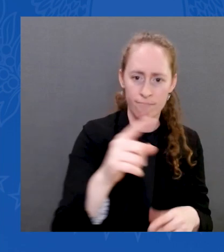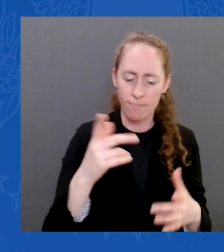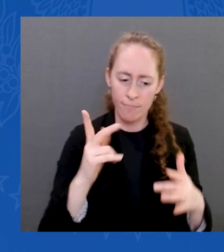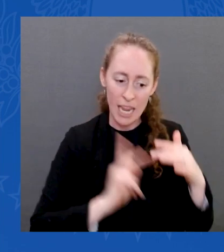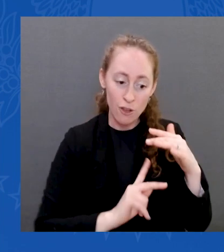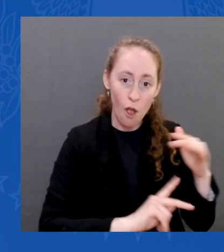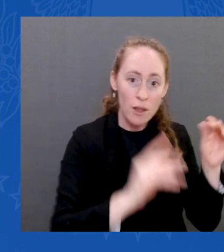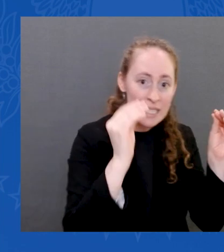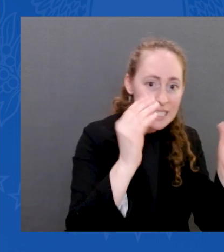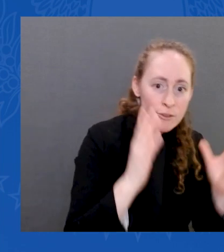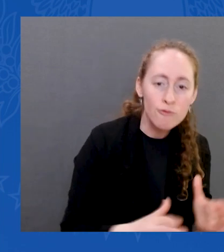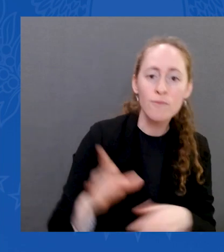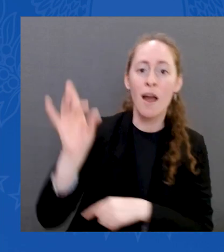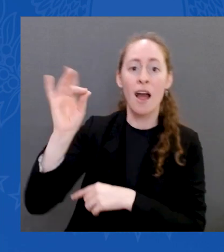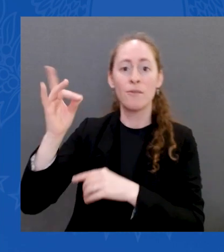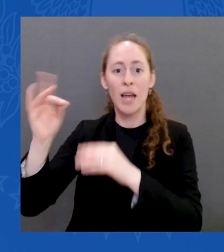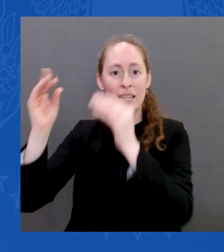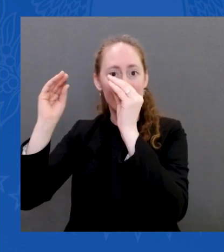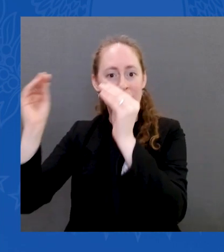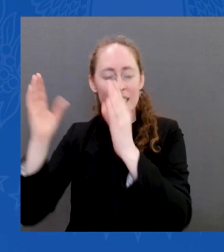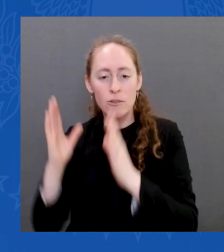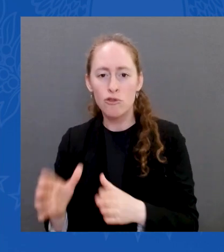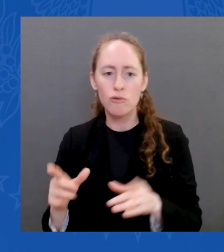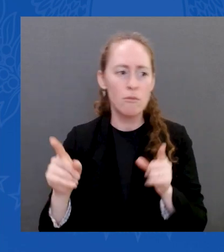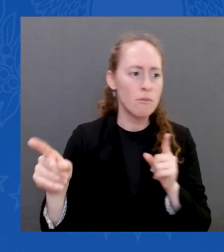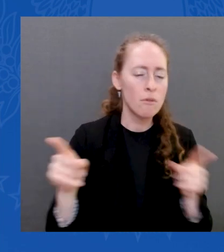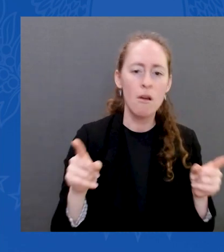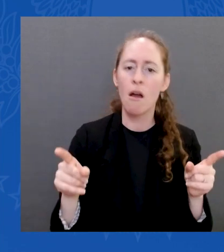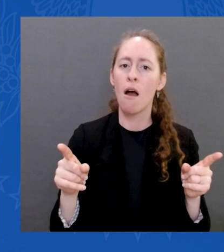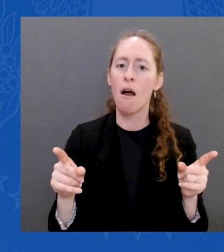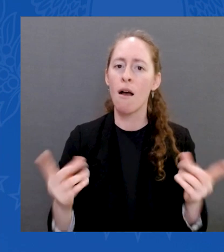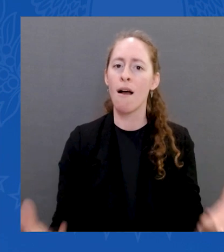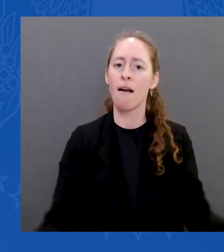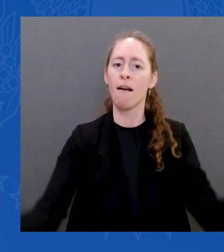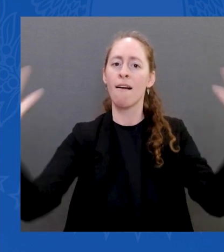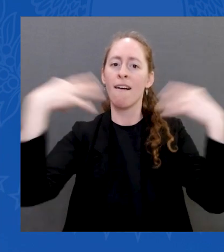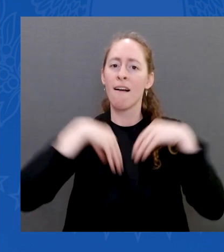I realize that teaching has to be learner centered.